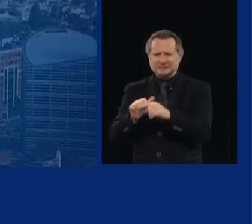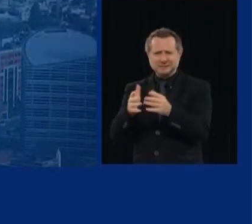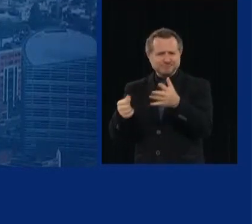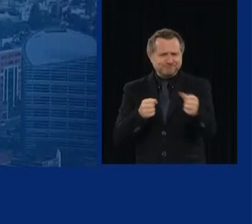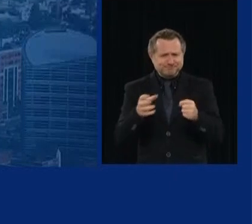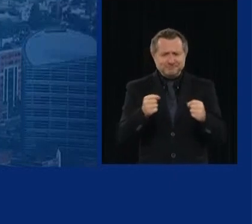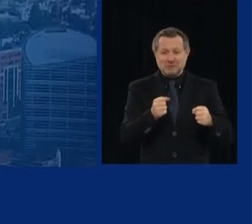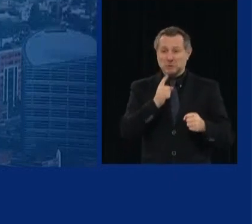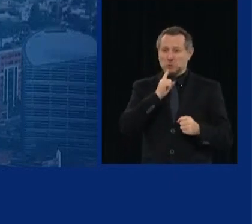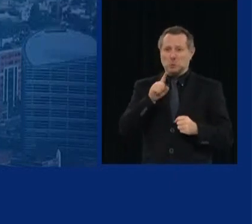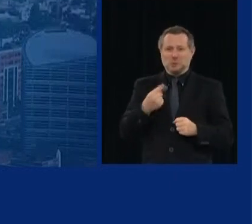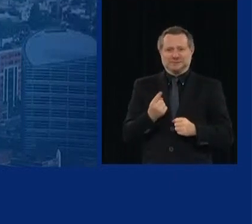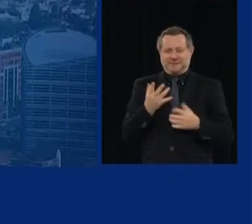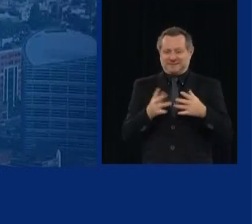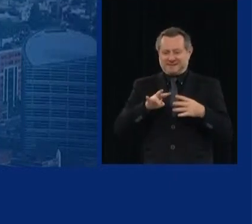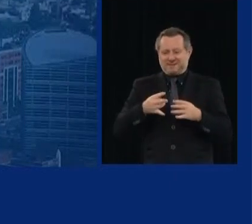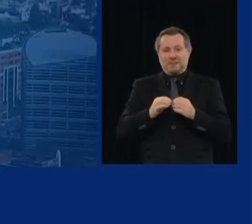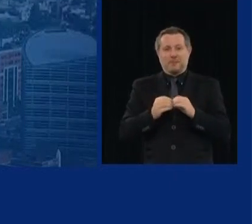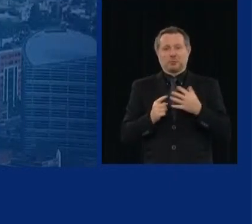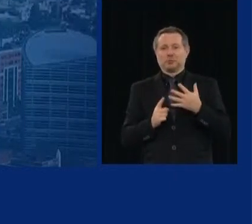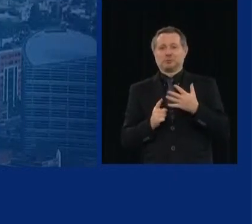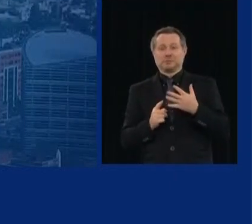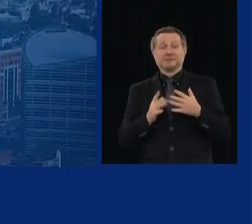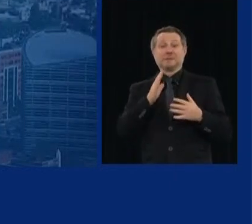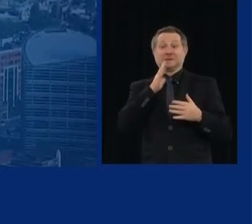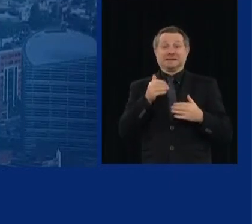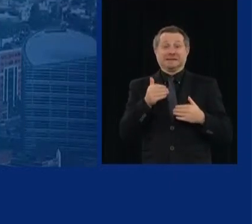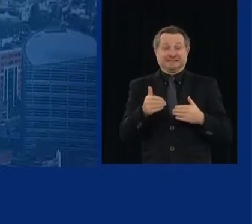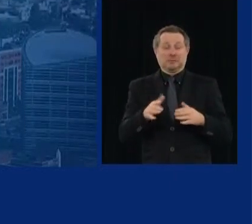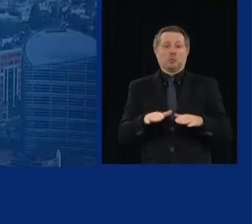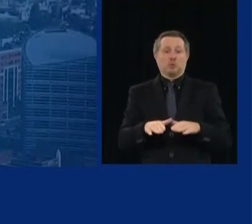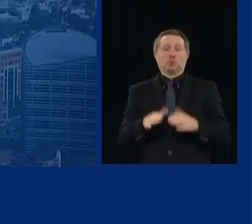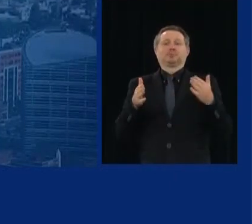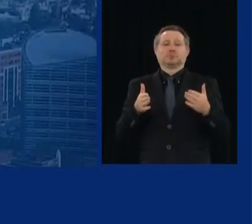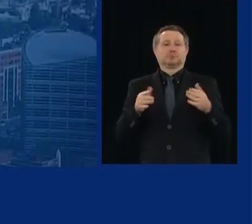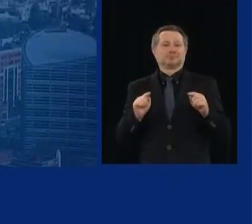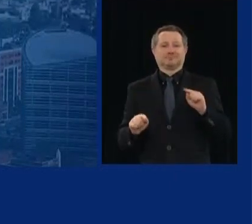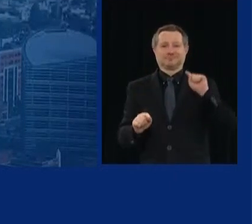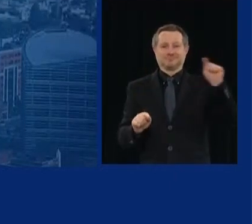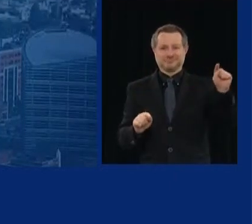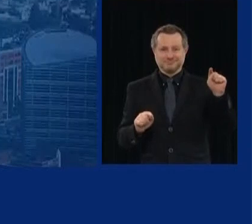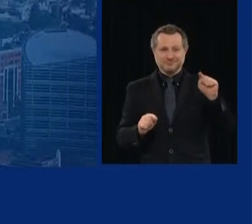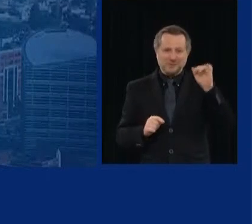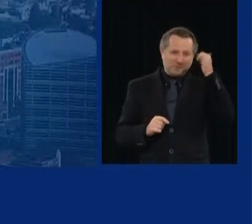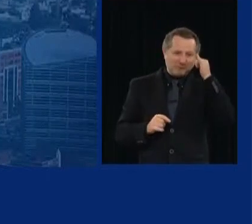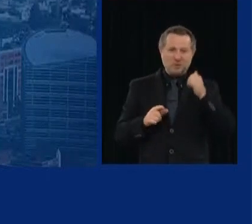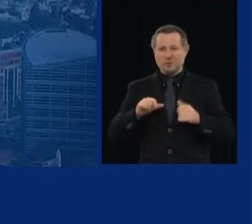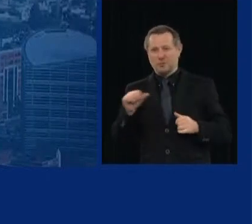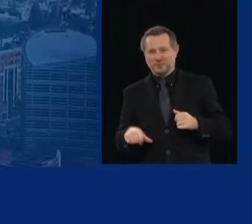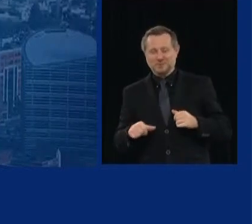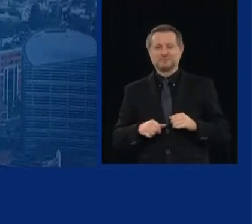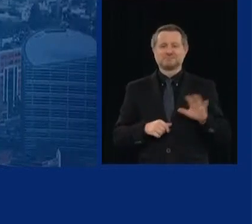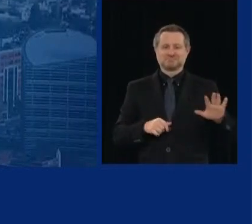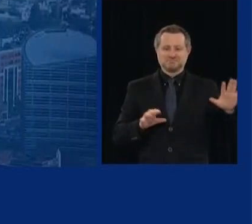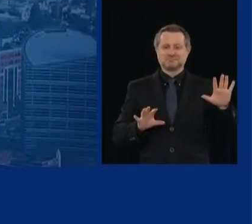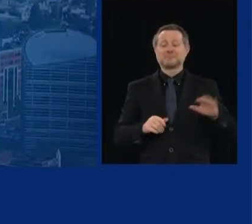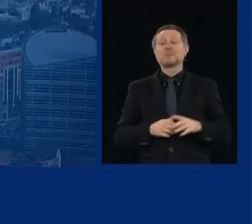ADDITIONAL PERSONNEL AND GET THEM TRAINED AND GET THEM READY. BUT THAT'S THE ONLY FUNCTION